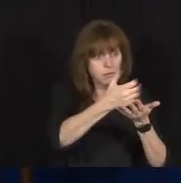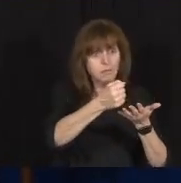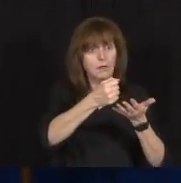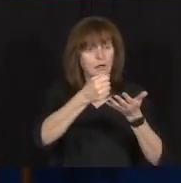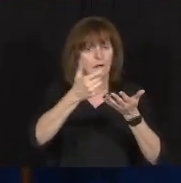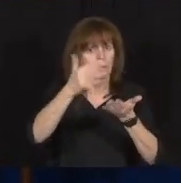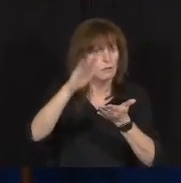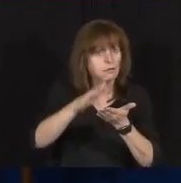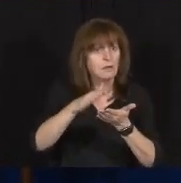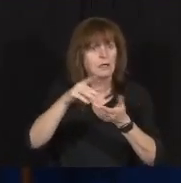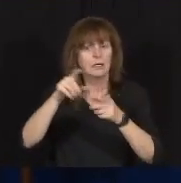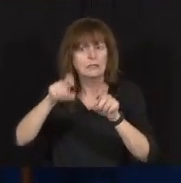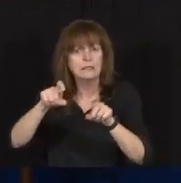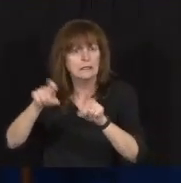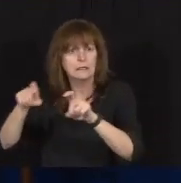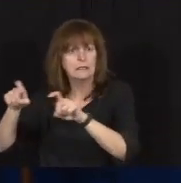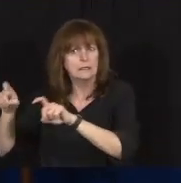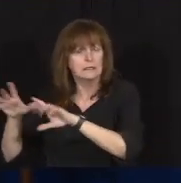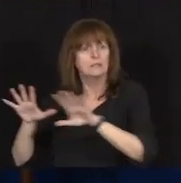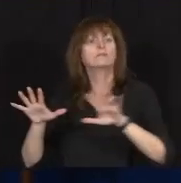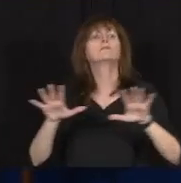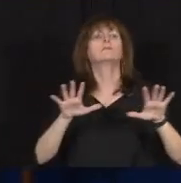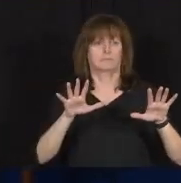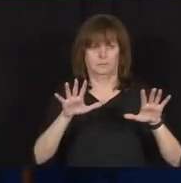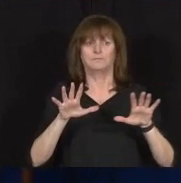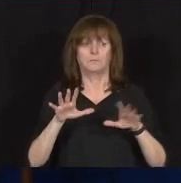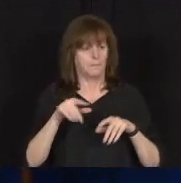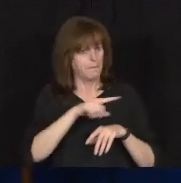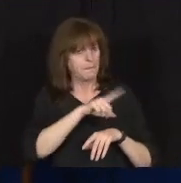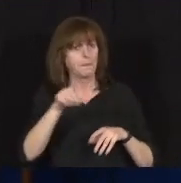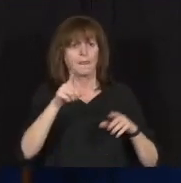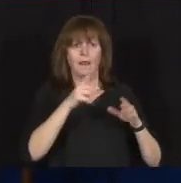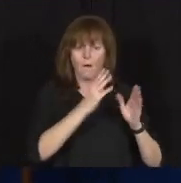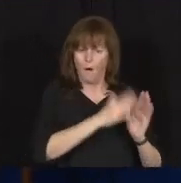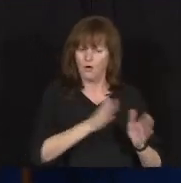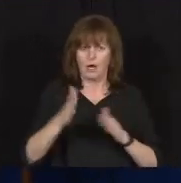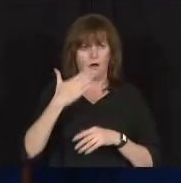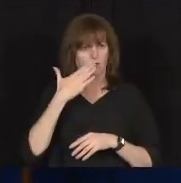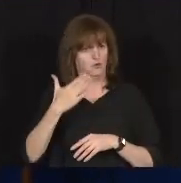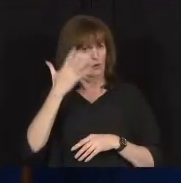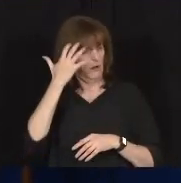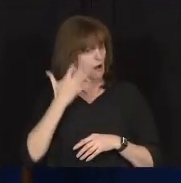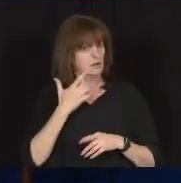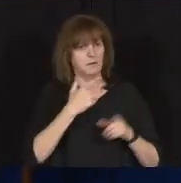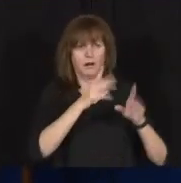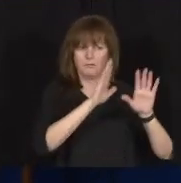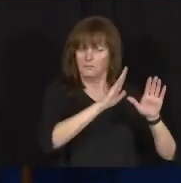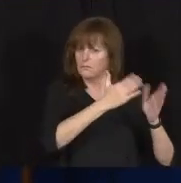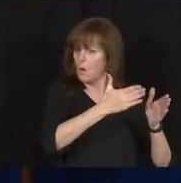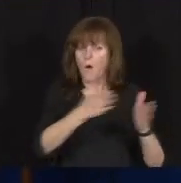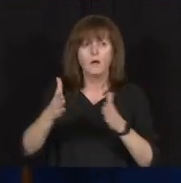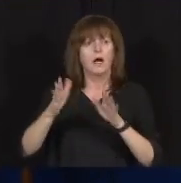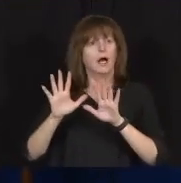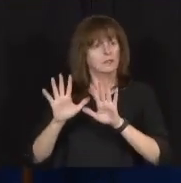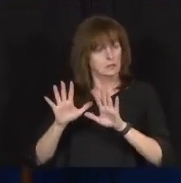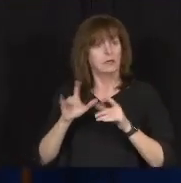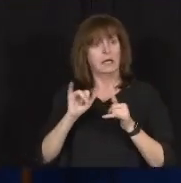T hey are getting well organized on that. Then we will have a better idea of the r ate but it really fluctuates,